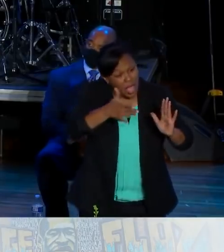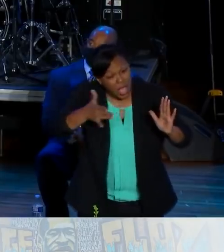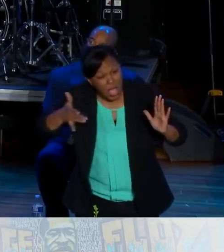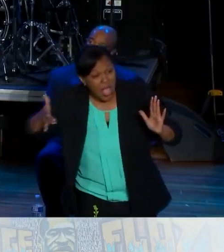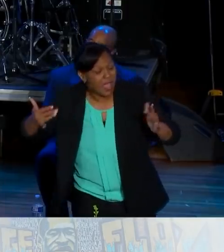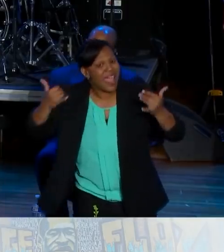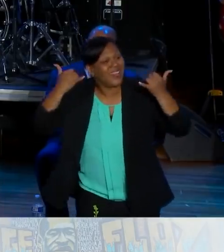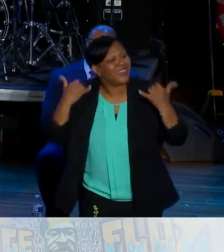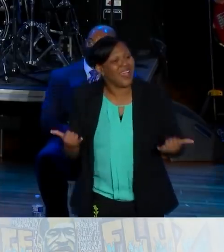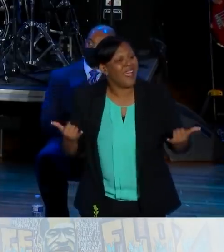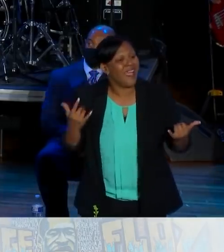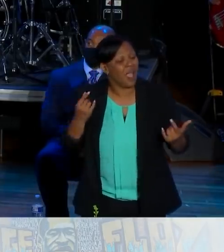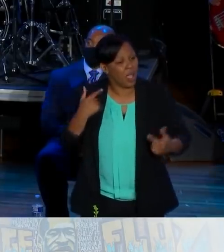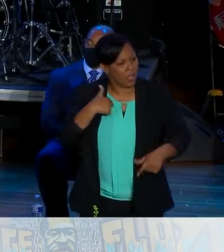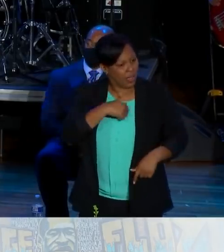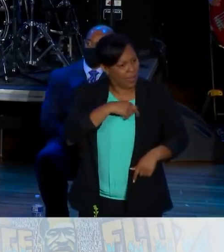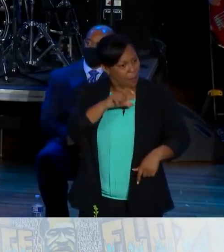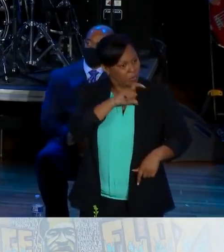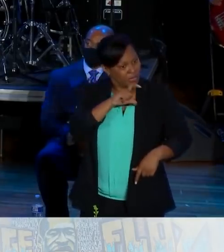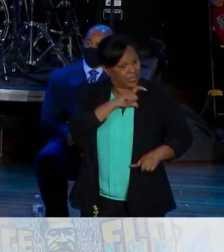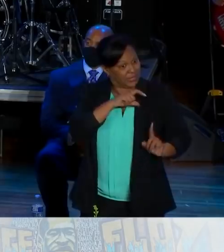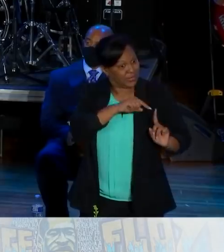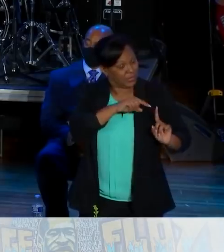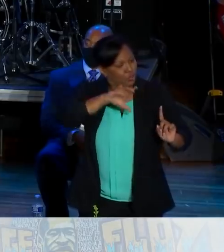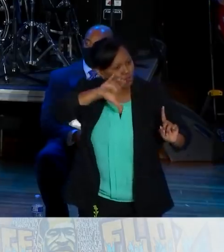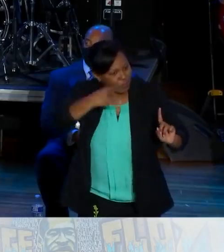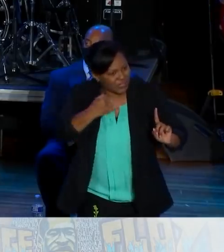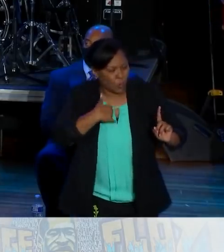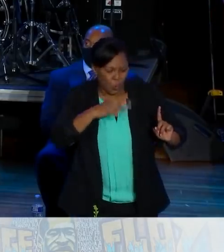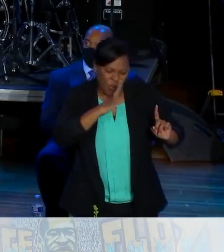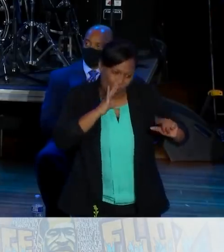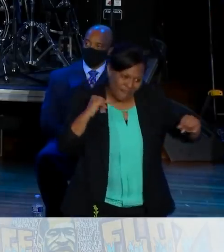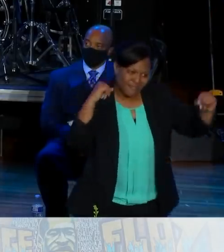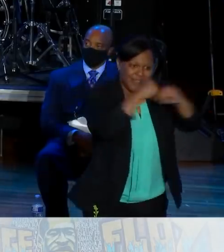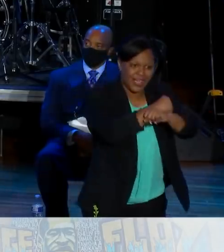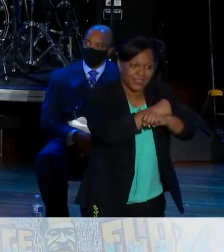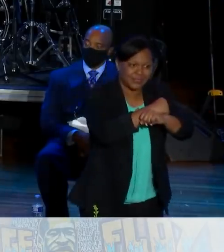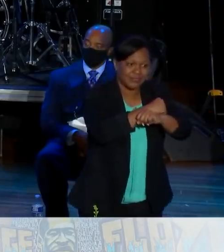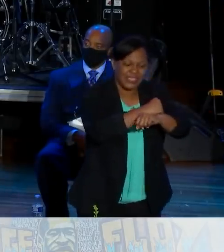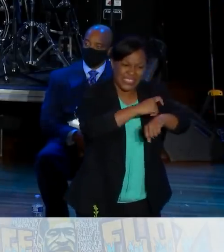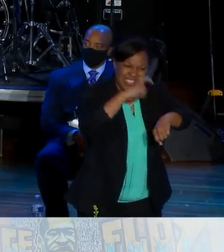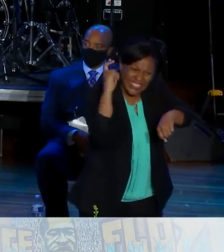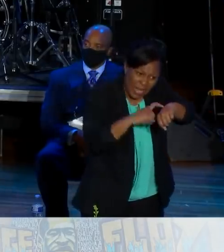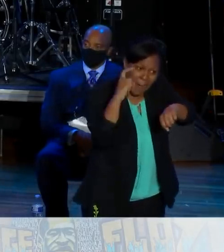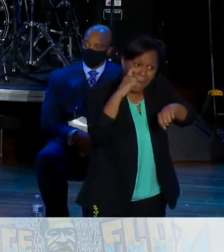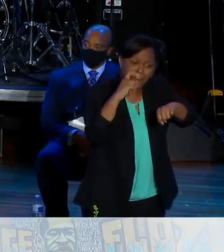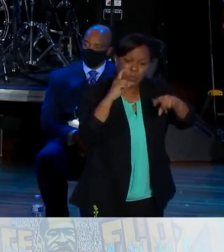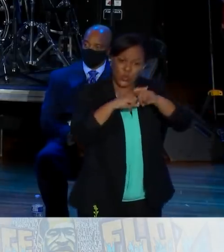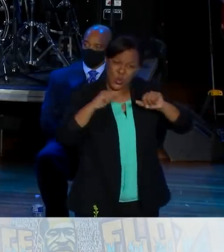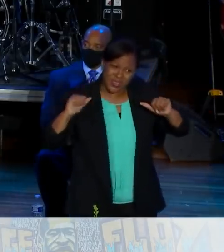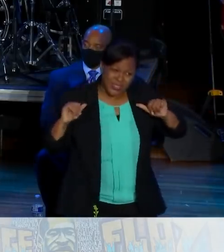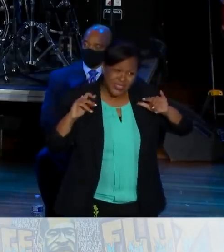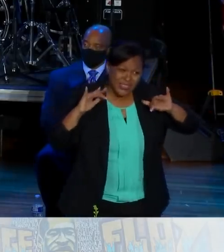DEALT WITH VOTING RIGHTS. THIS IS THE AREA TO DEAL WITH POLICING AND CRIMINAL JUSTICE.